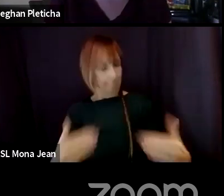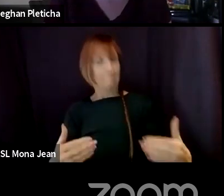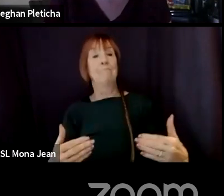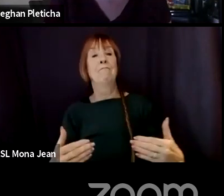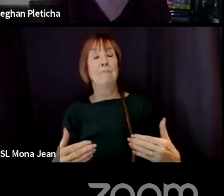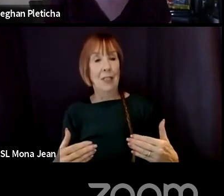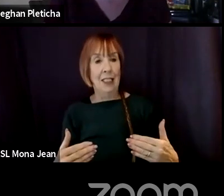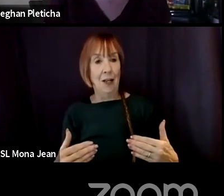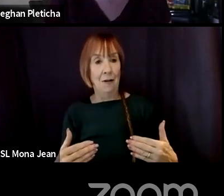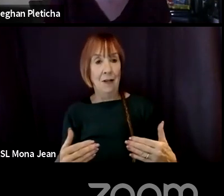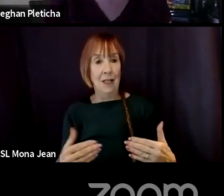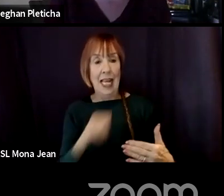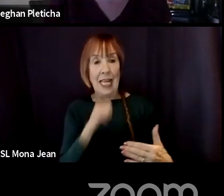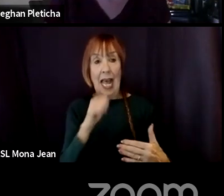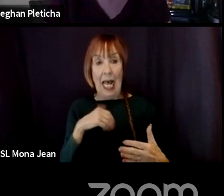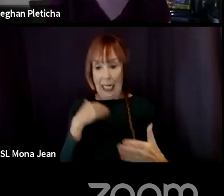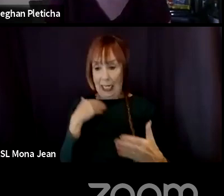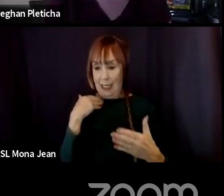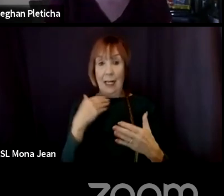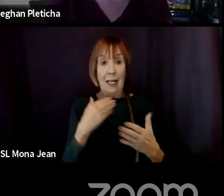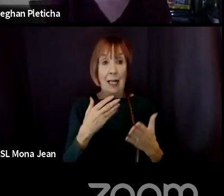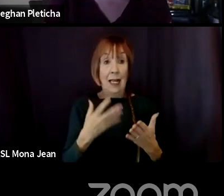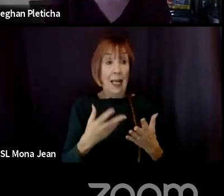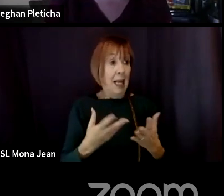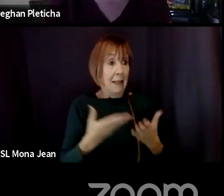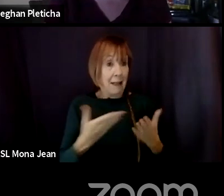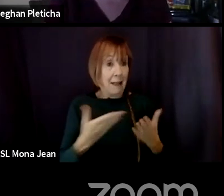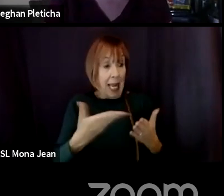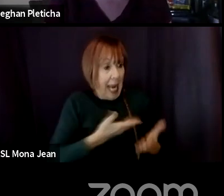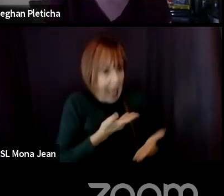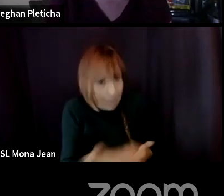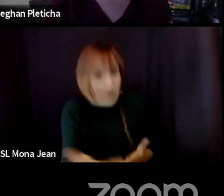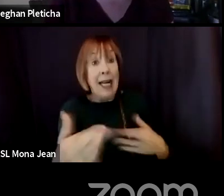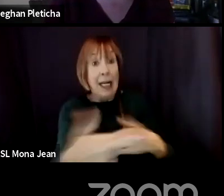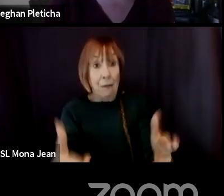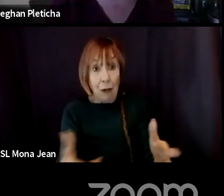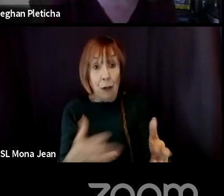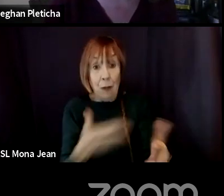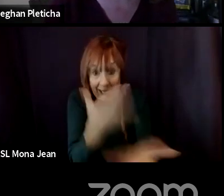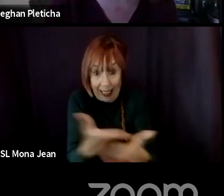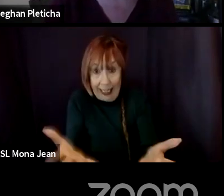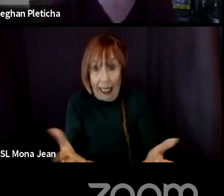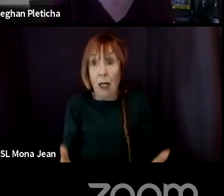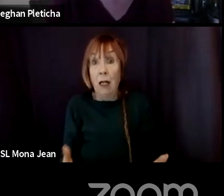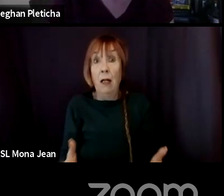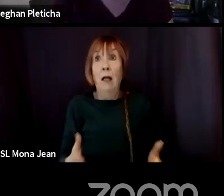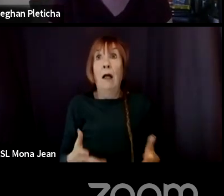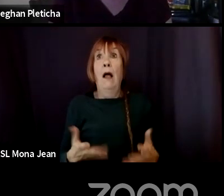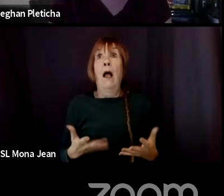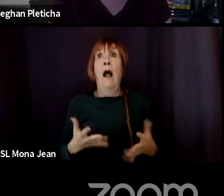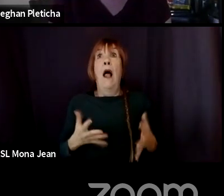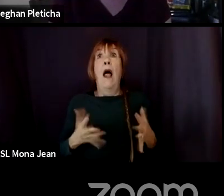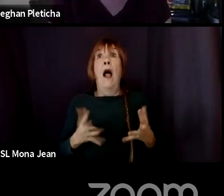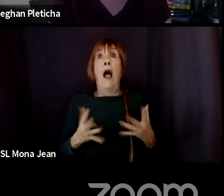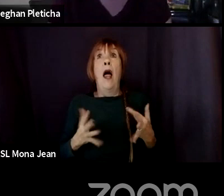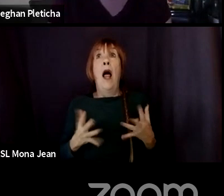like what it takes and what people are looking for and how to sell yourself or your work or whatever without